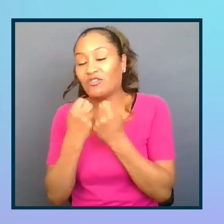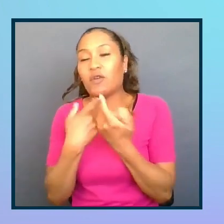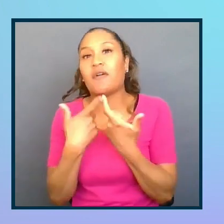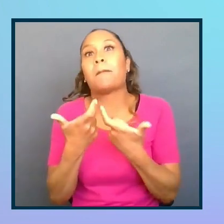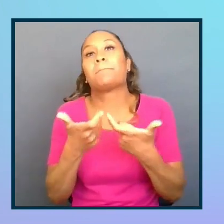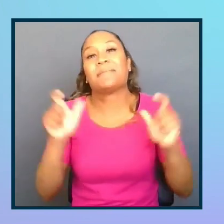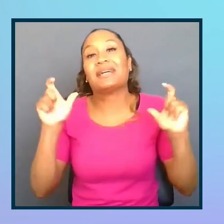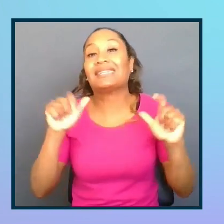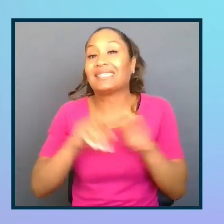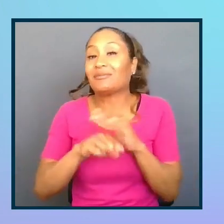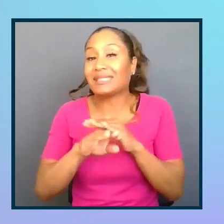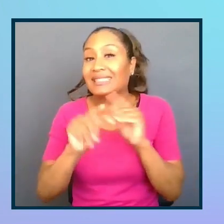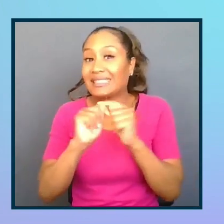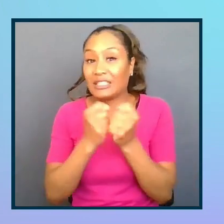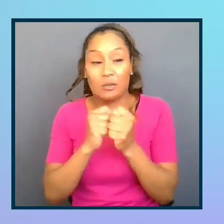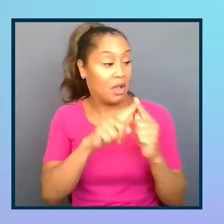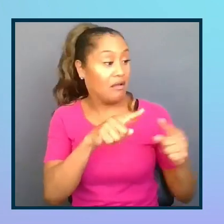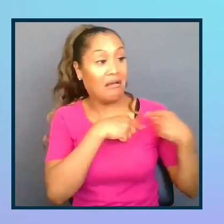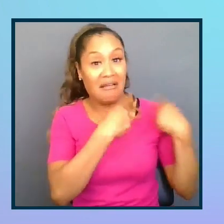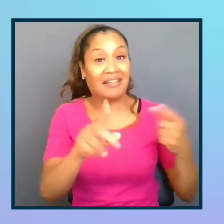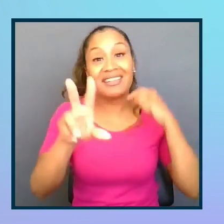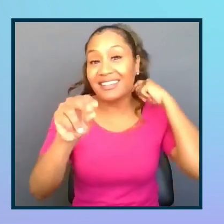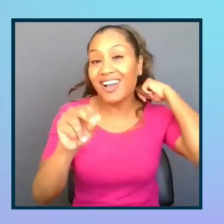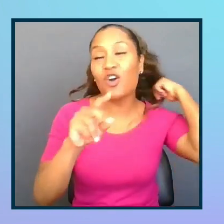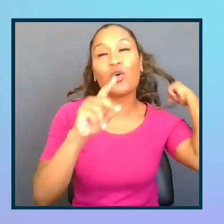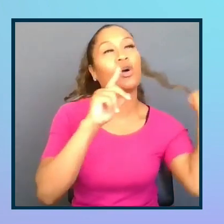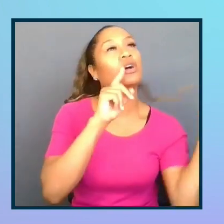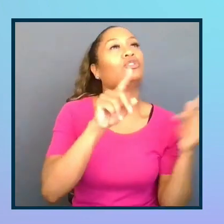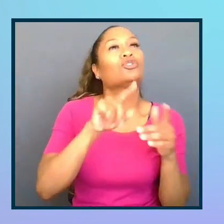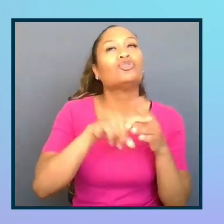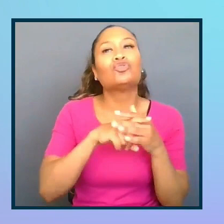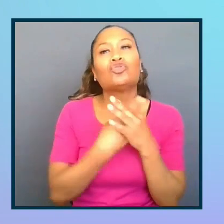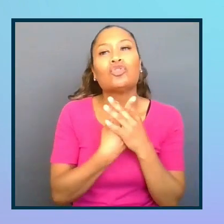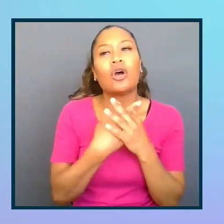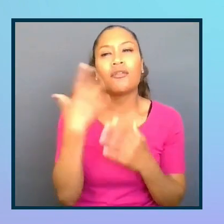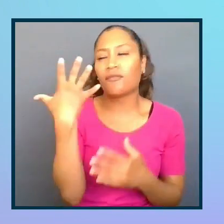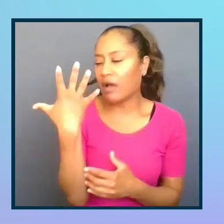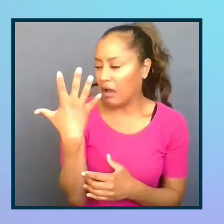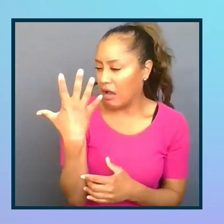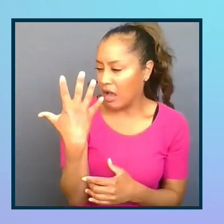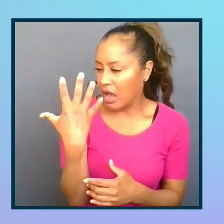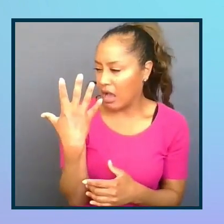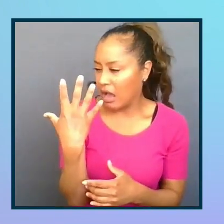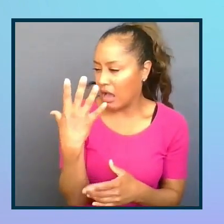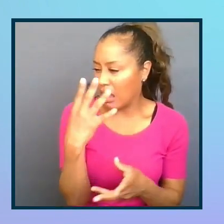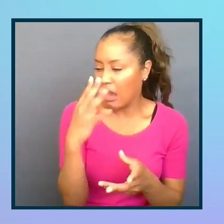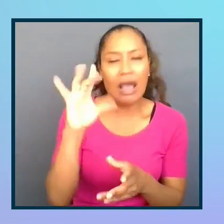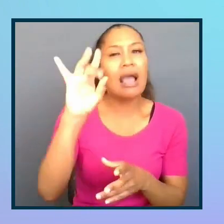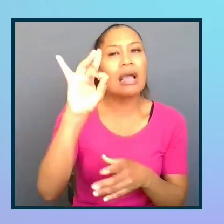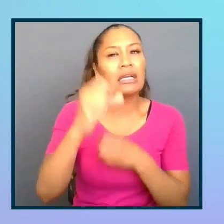but that always been the case. It started off 5, 7, 8 years ago or so with just one person